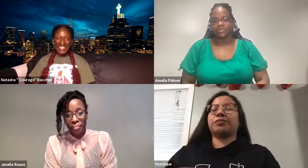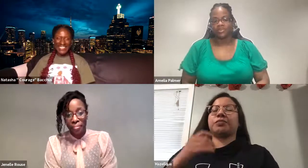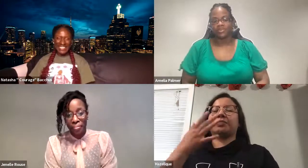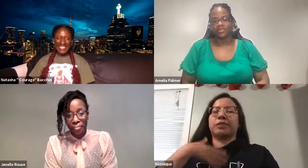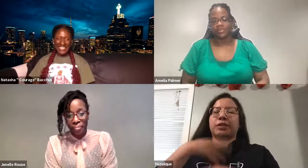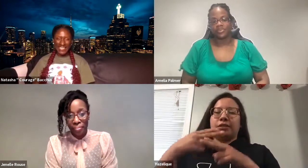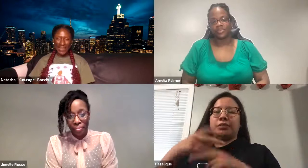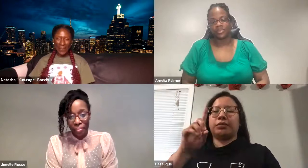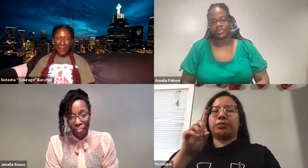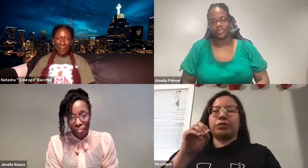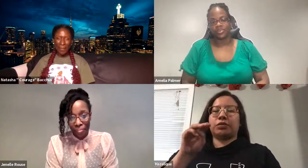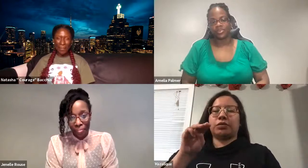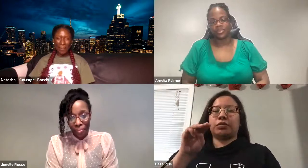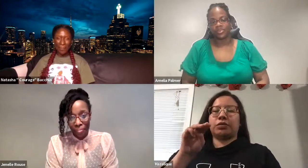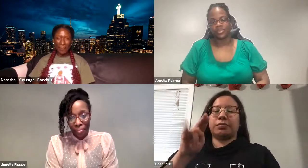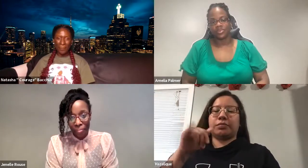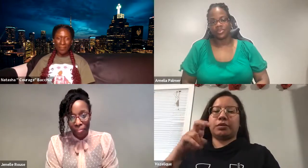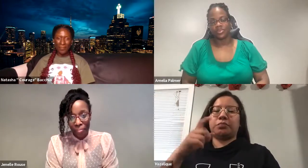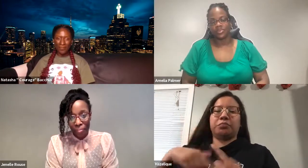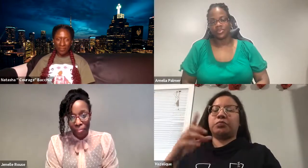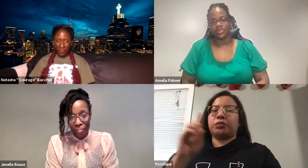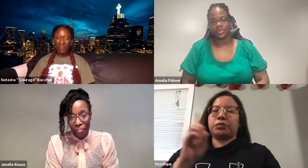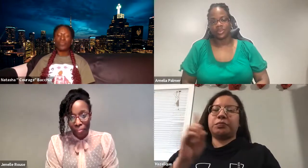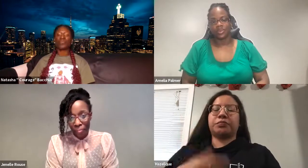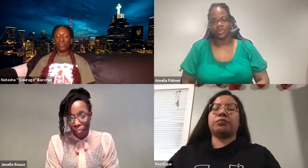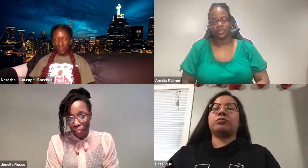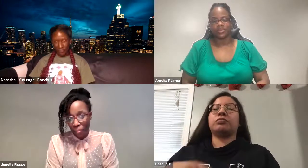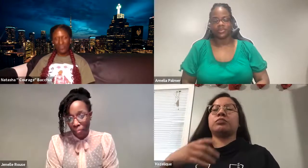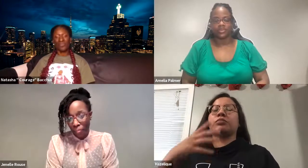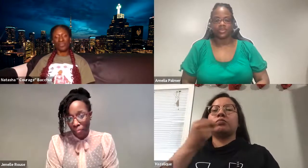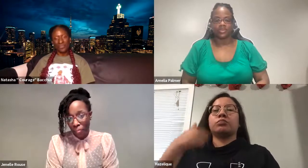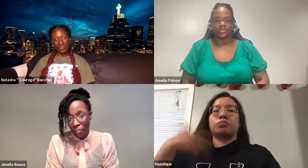thank you courage. hi everyone my name is Dominique and this is my sign name